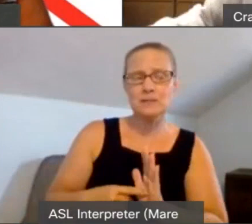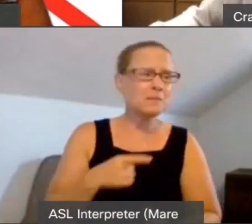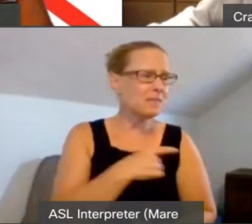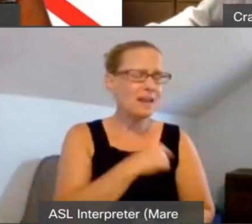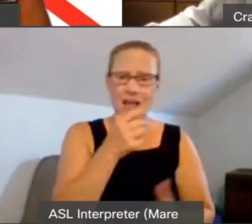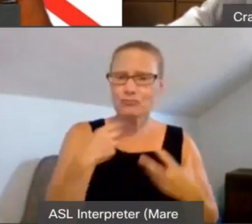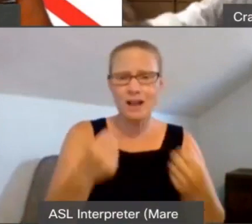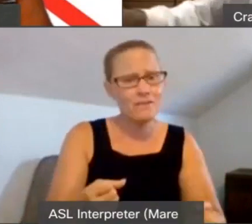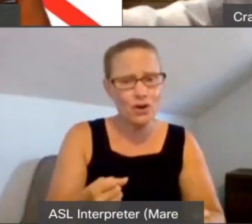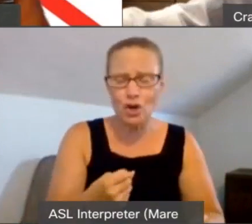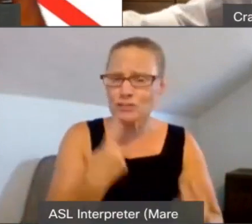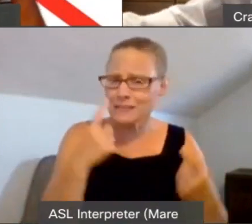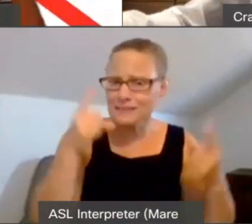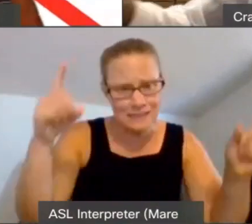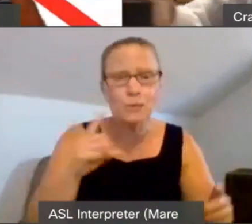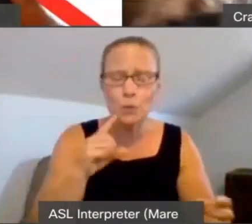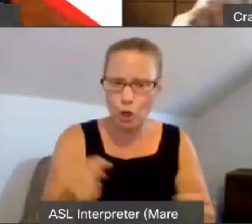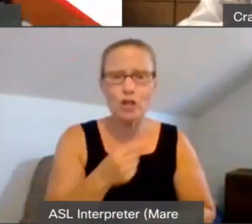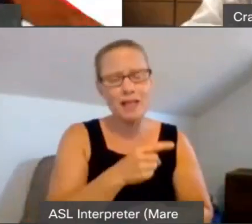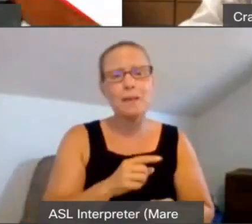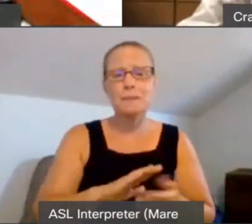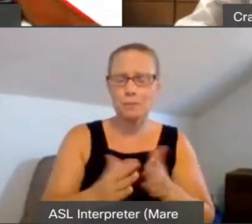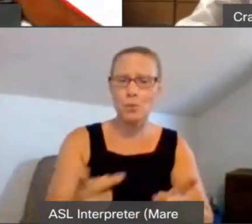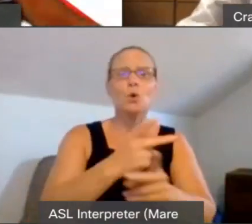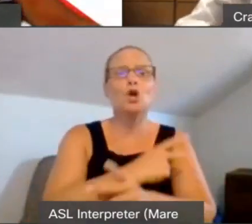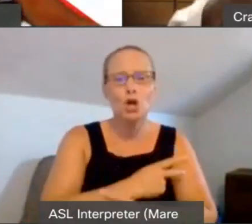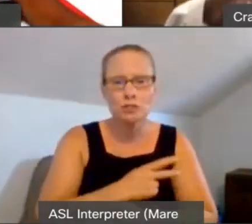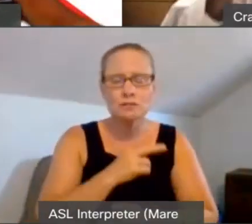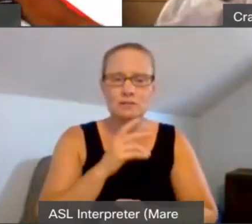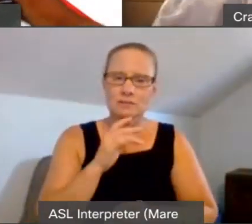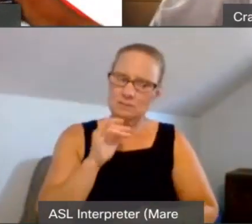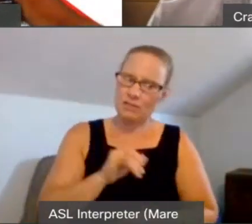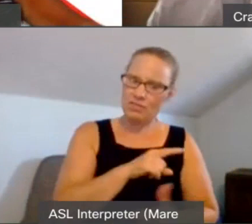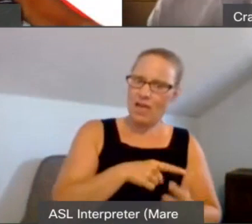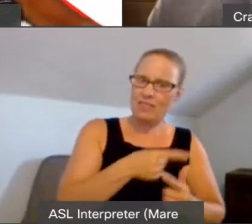you will actually harm them and make them worse, that leads to what's called learned helplessness.